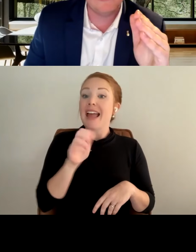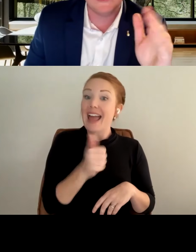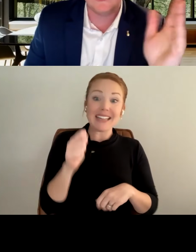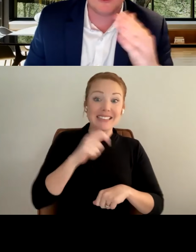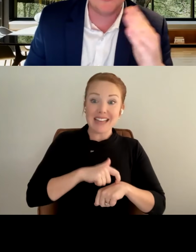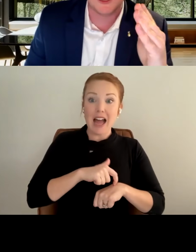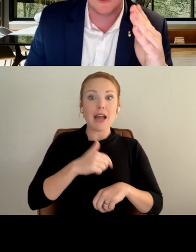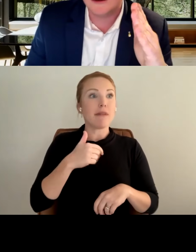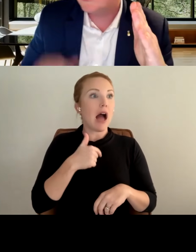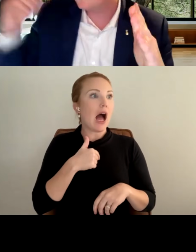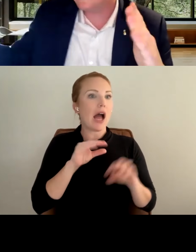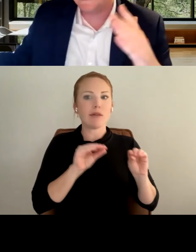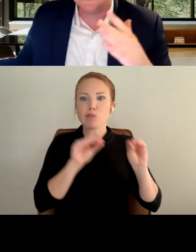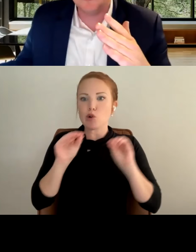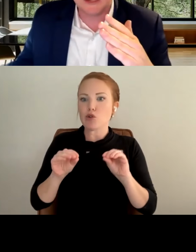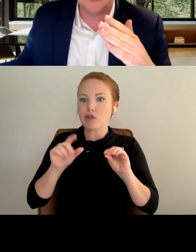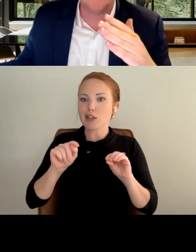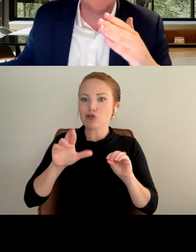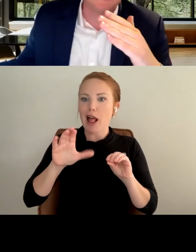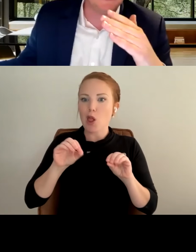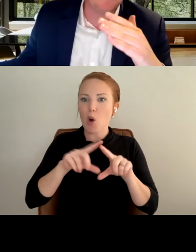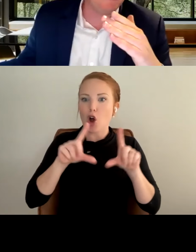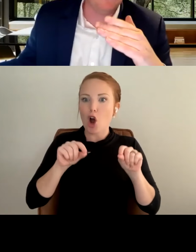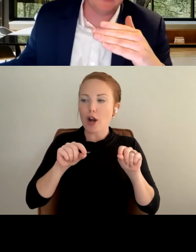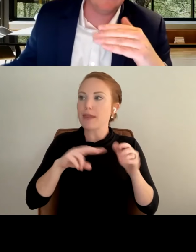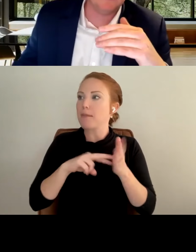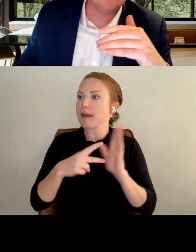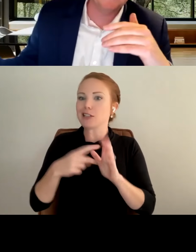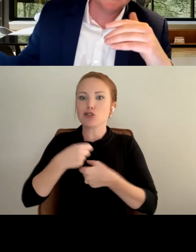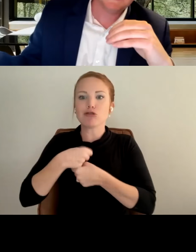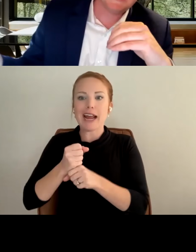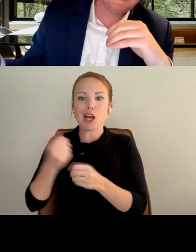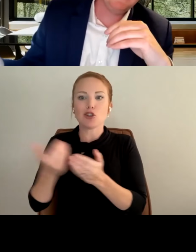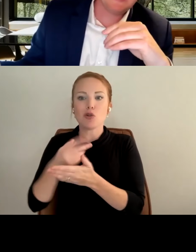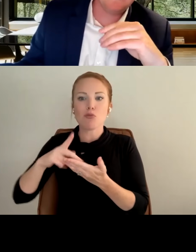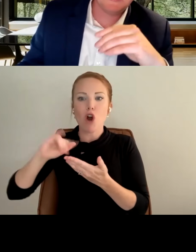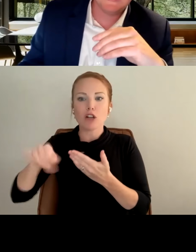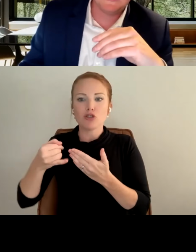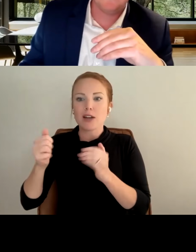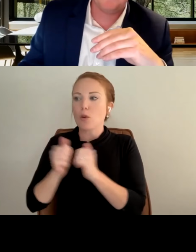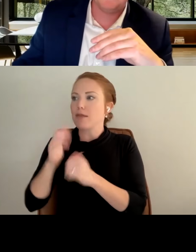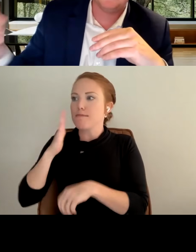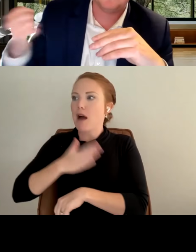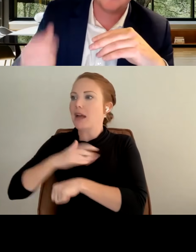let's say a Trello card, create a new project for me in my time tracking tool. Anytime a project is